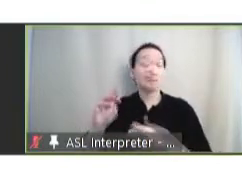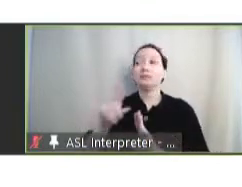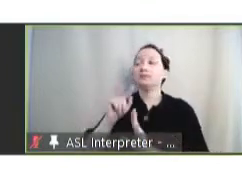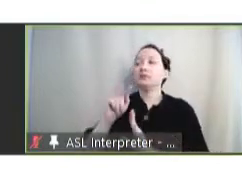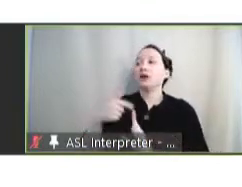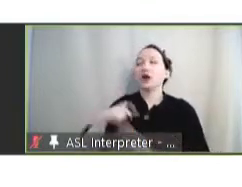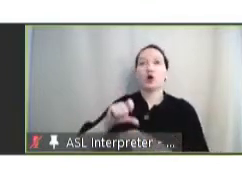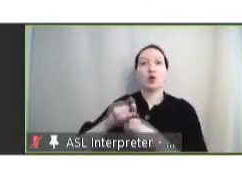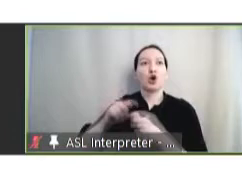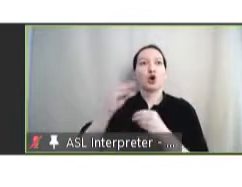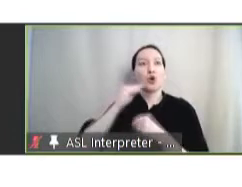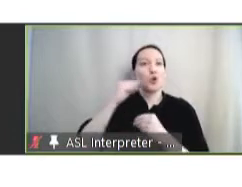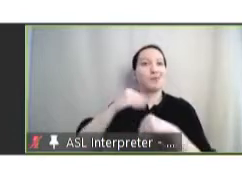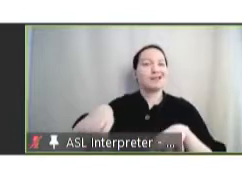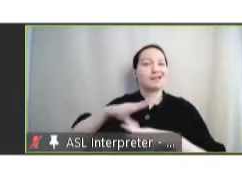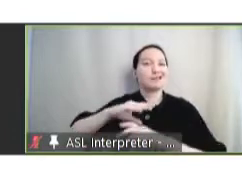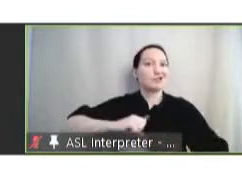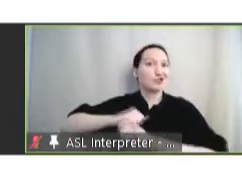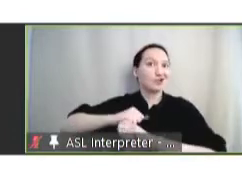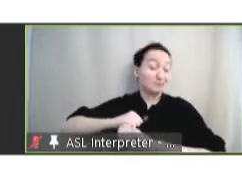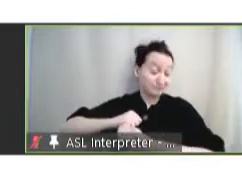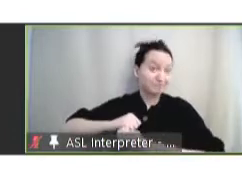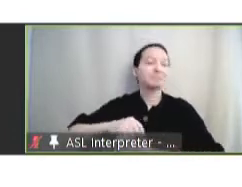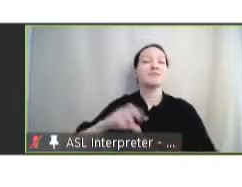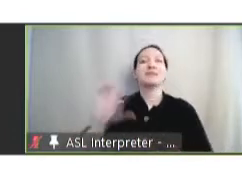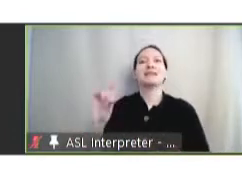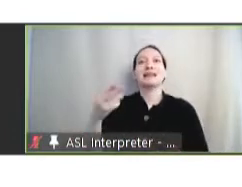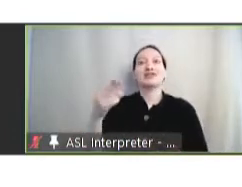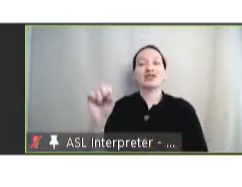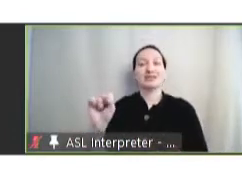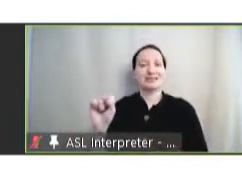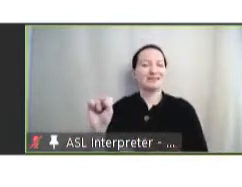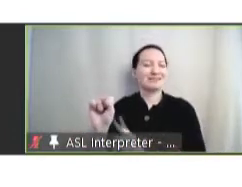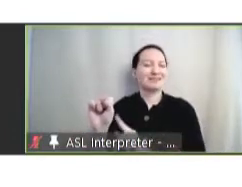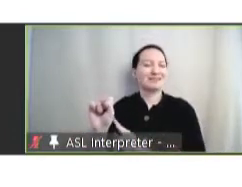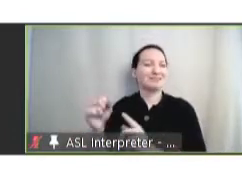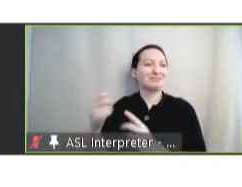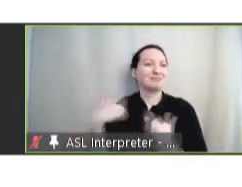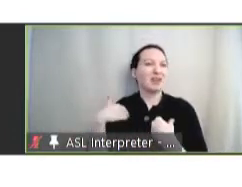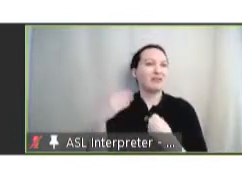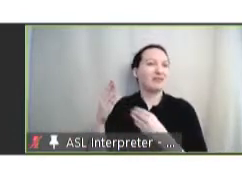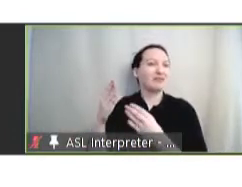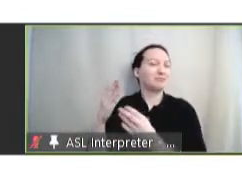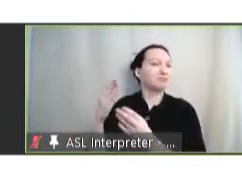Homeland Security of all places that DHS actually has a Health Affairs portfolio and my colleagues,